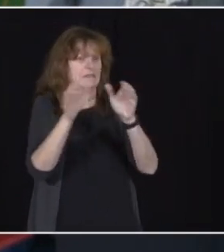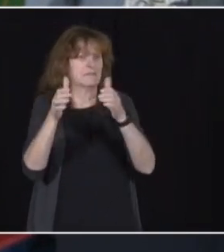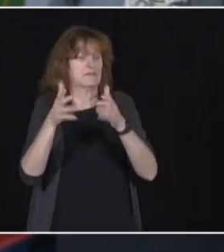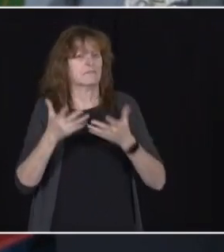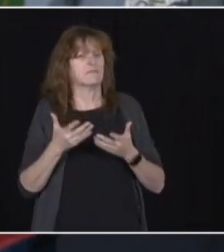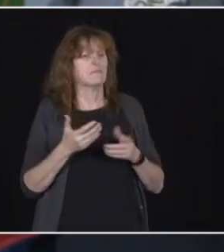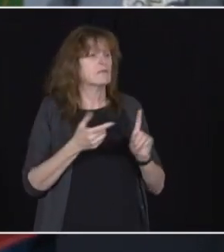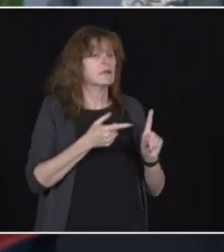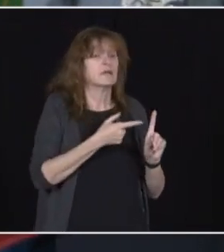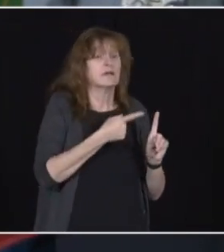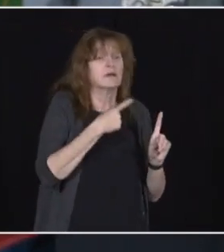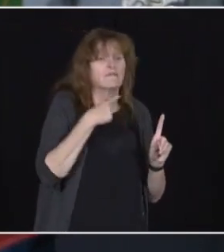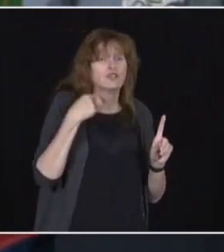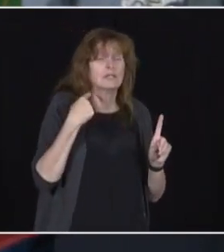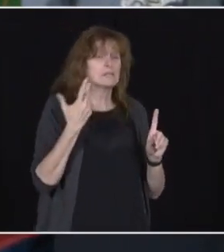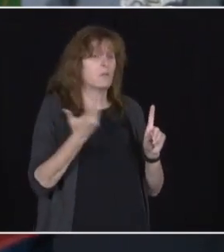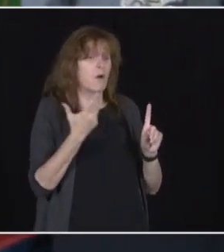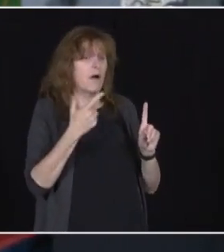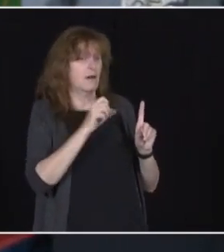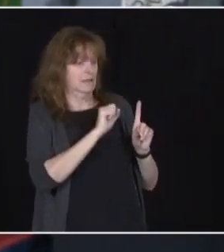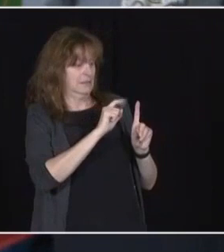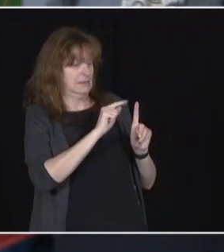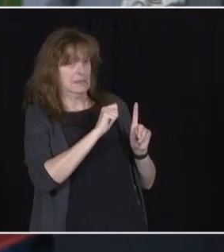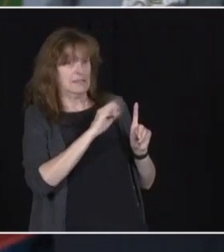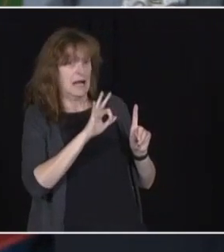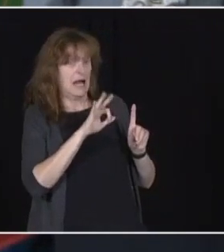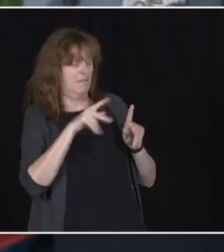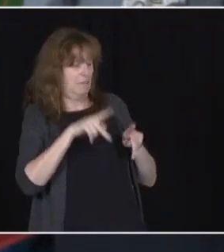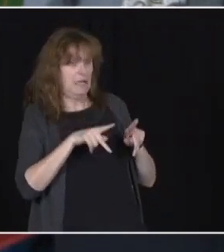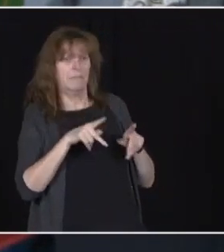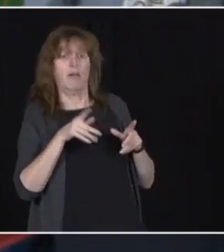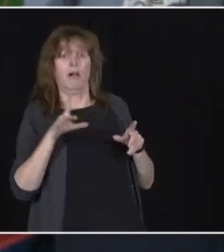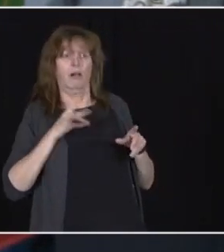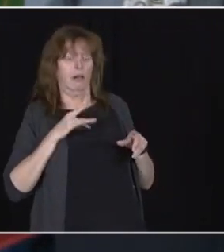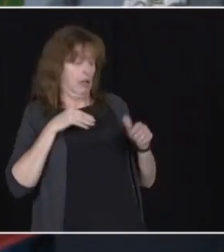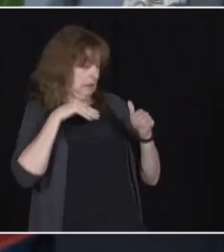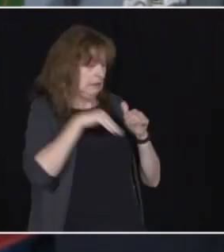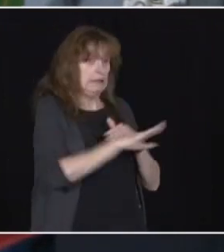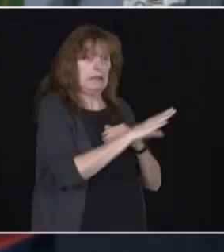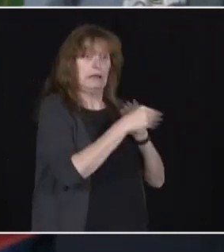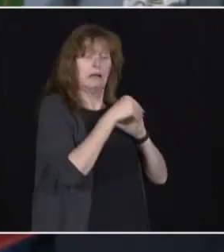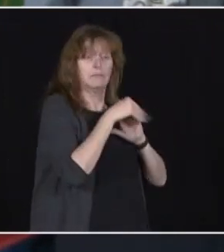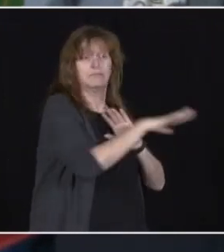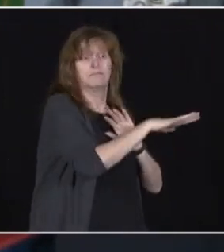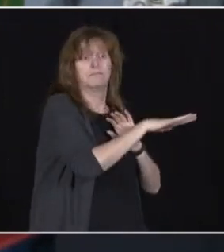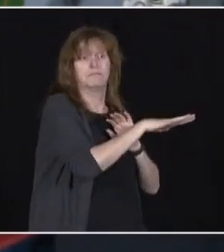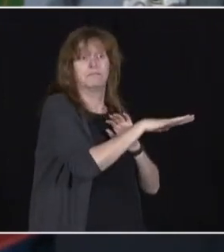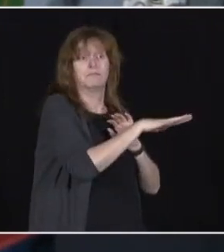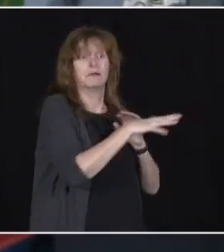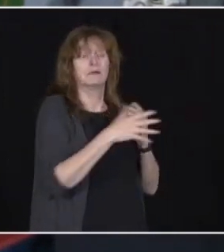The risk that we salvage long-term care homes was staff and other people bringing it in from the community.